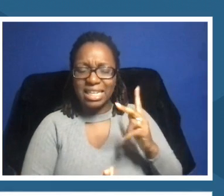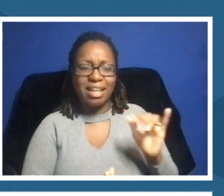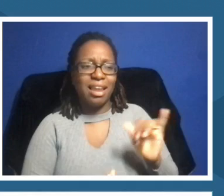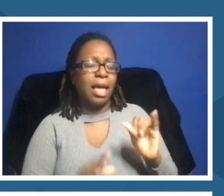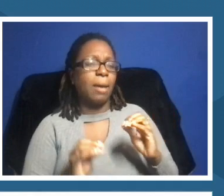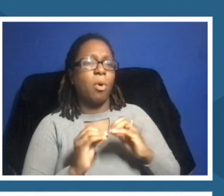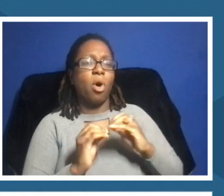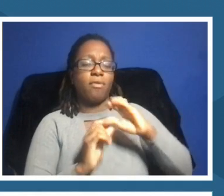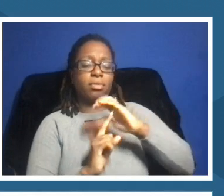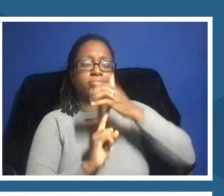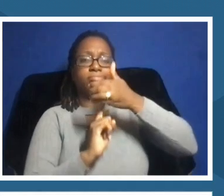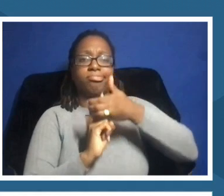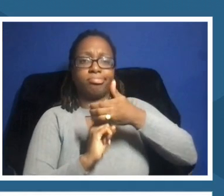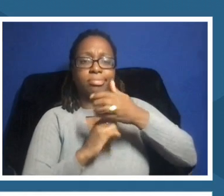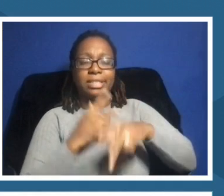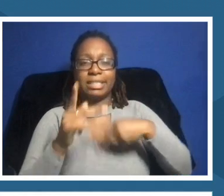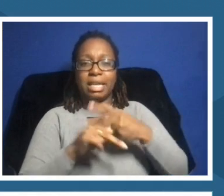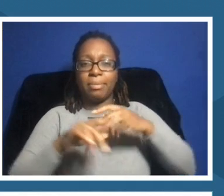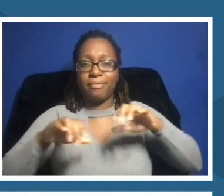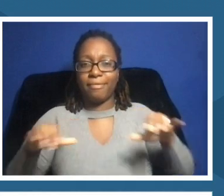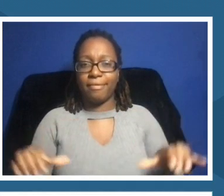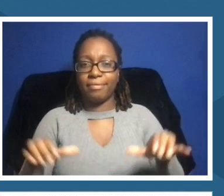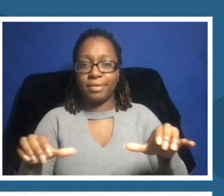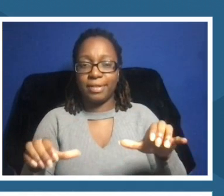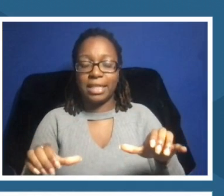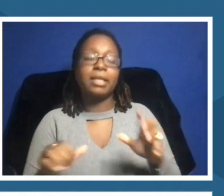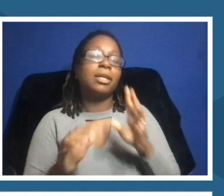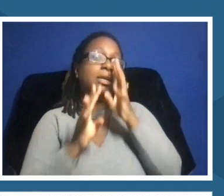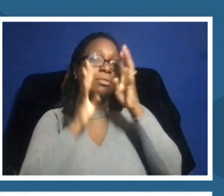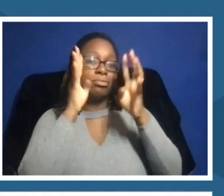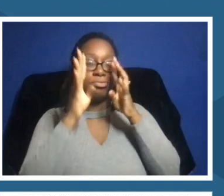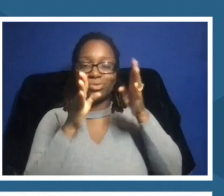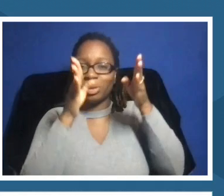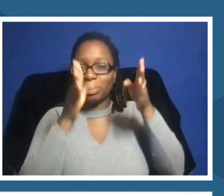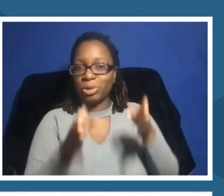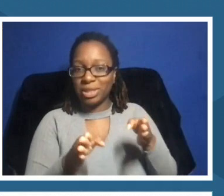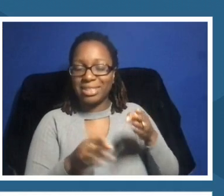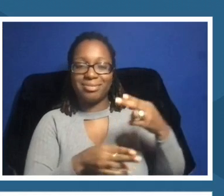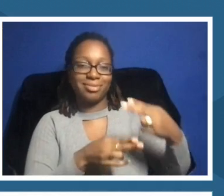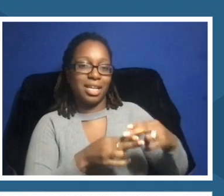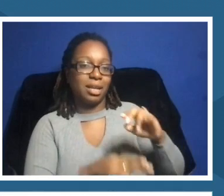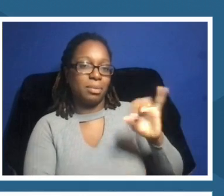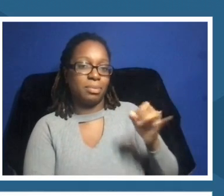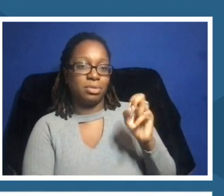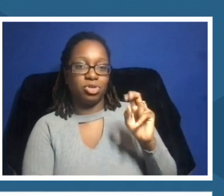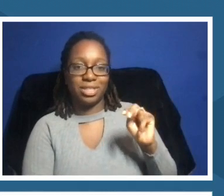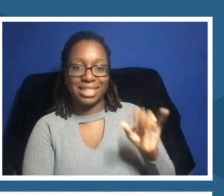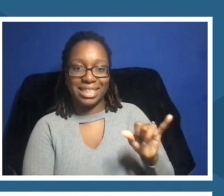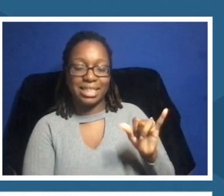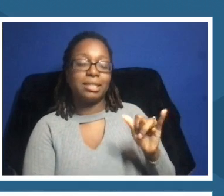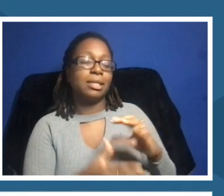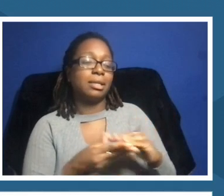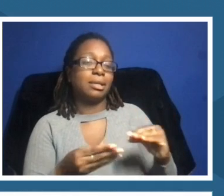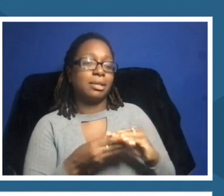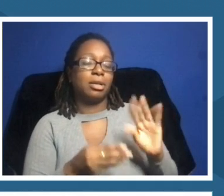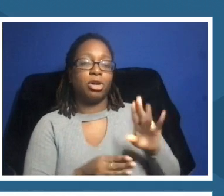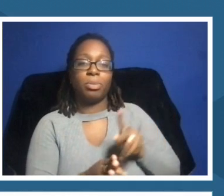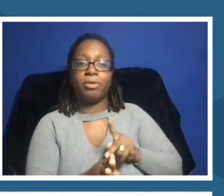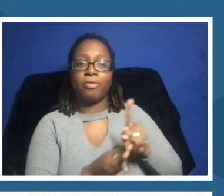and we made up this hypothetical character named jenny and we told a story about our professional journey